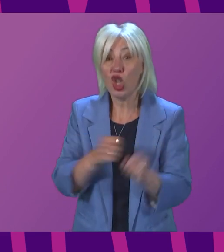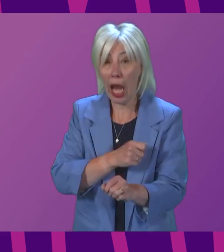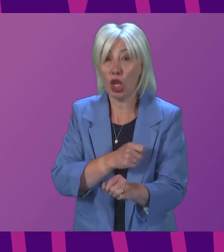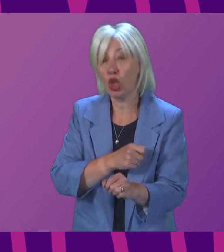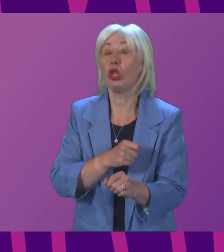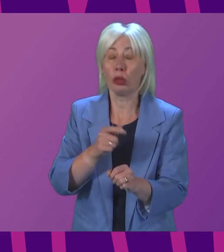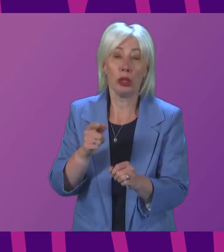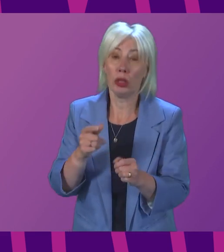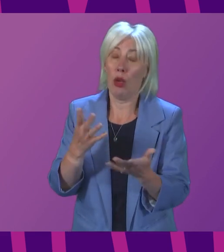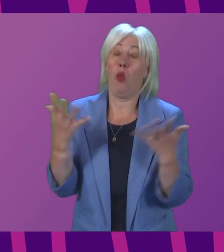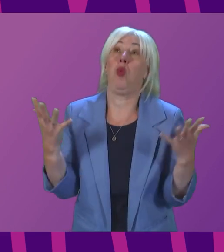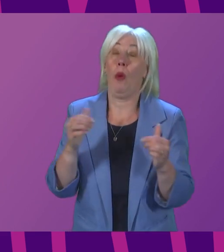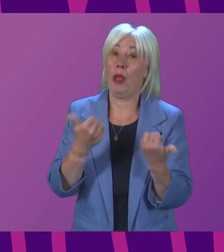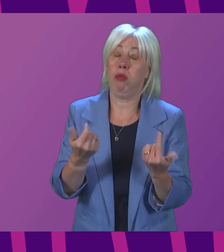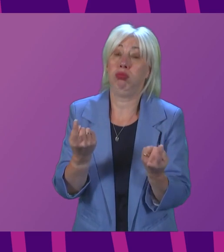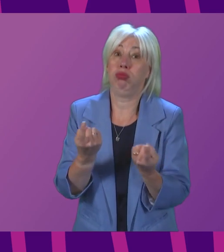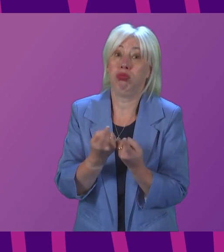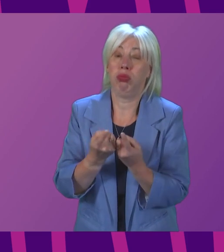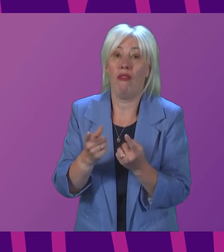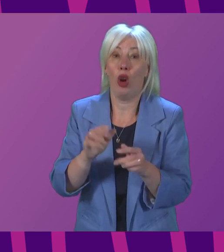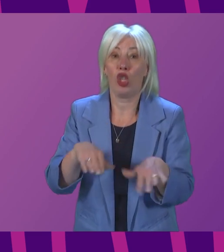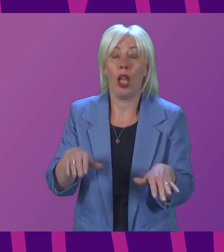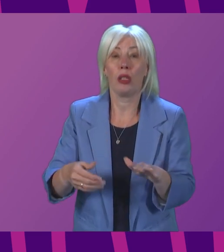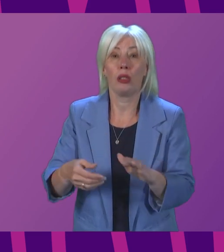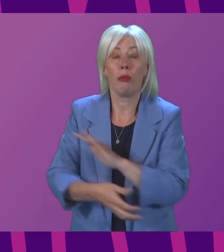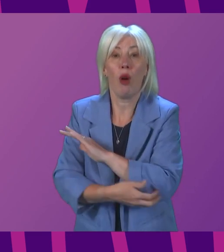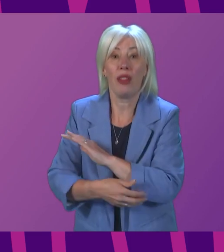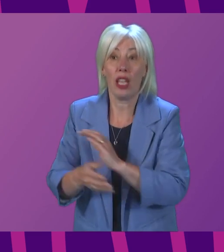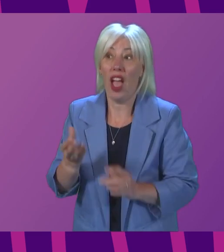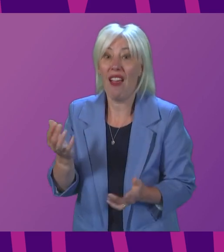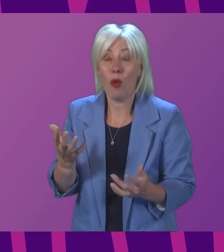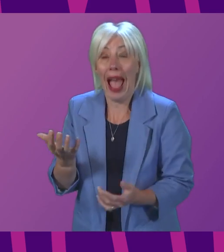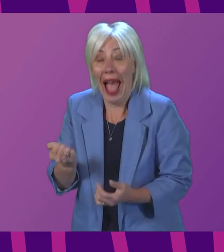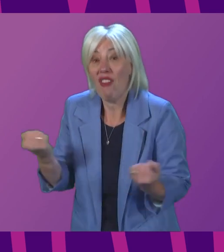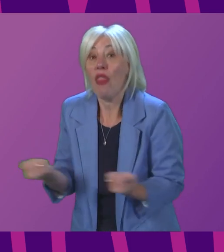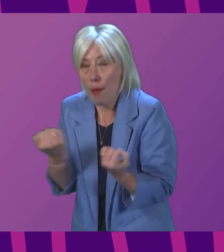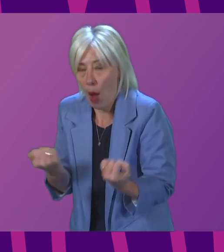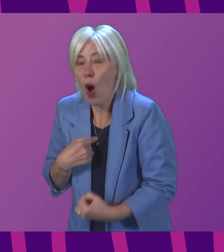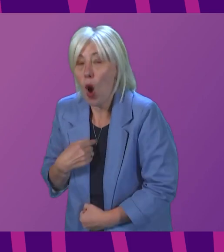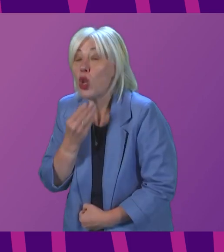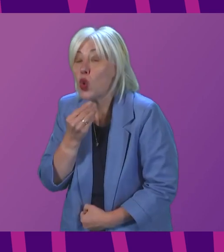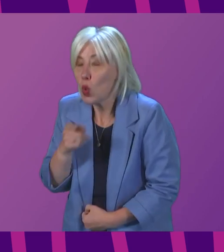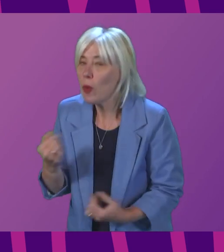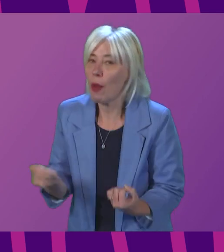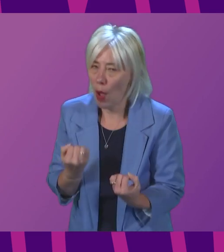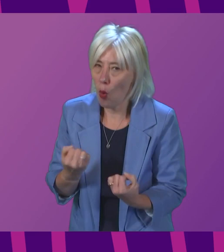campaigners. Where we have the powers, we use them. Anas Sarwar says that the argument about powers does not matter.